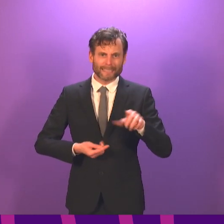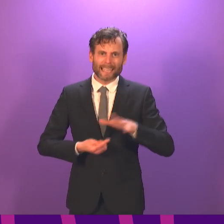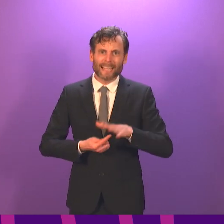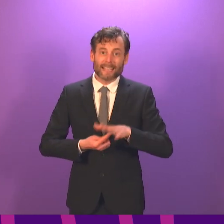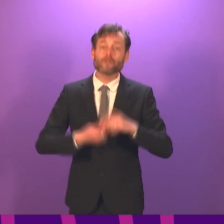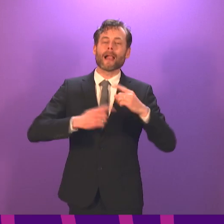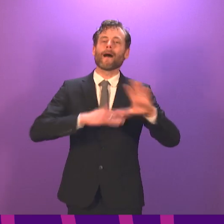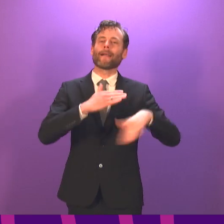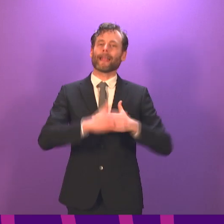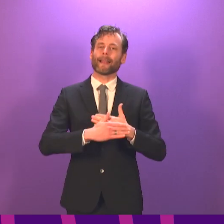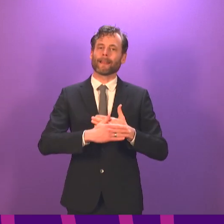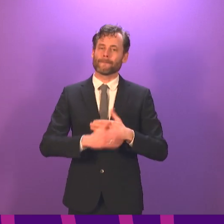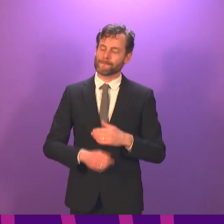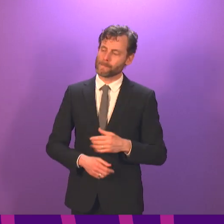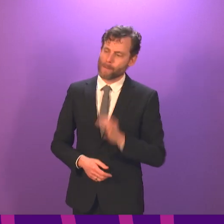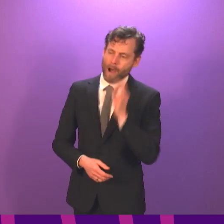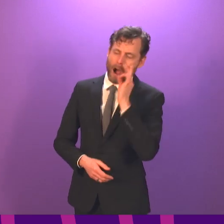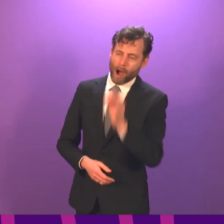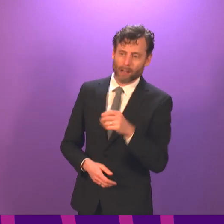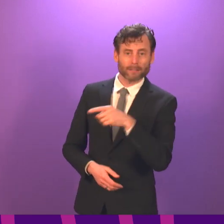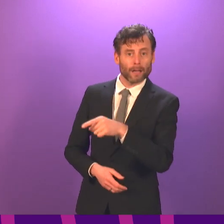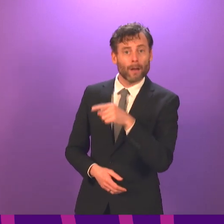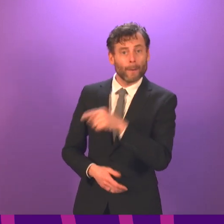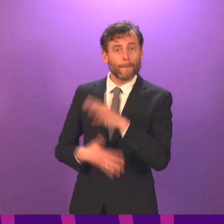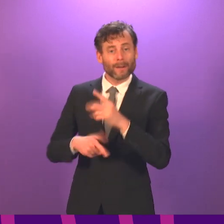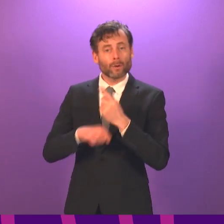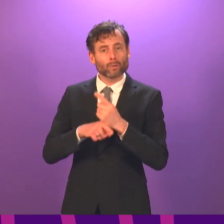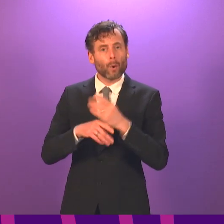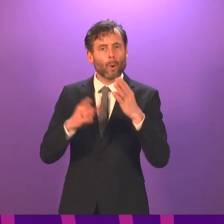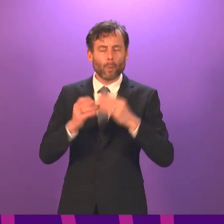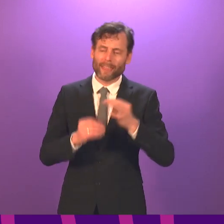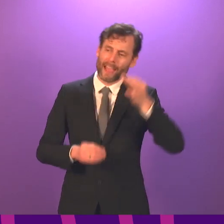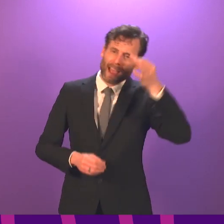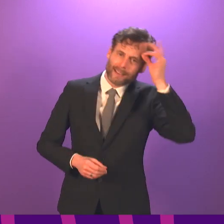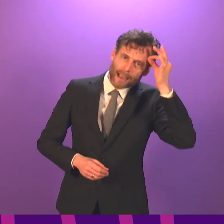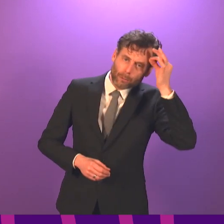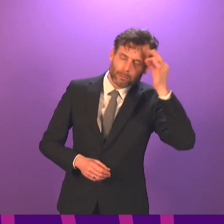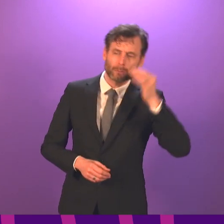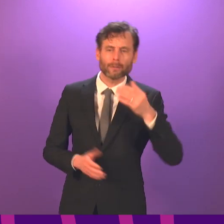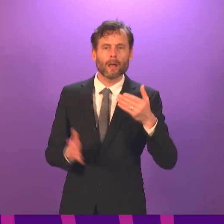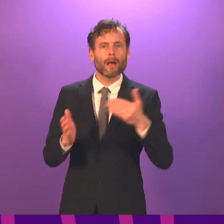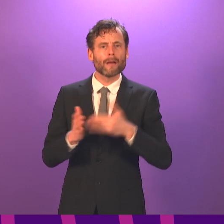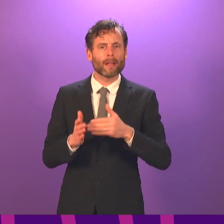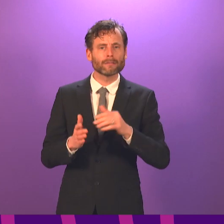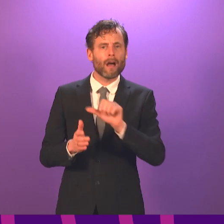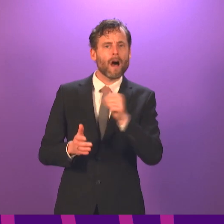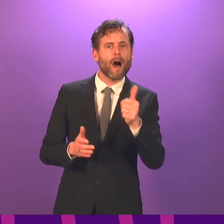Government had with councils and out-of-school care providers to ensure that those vital